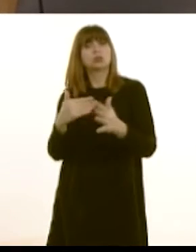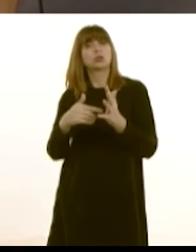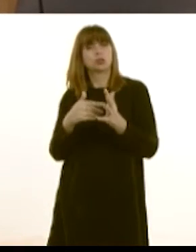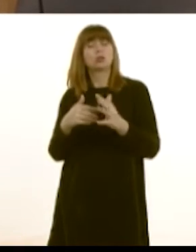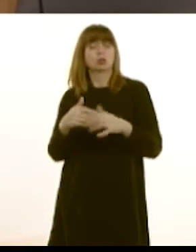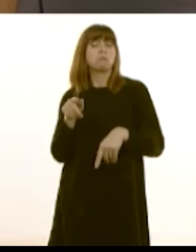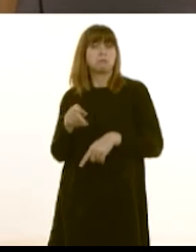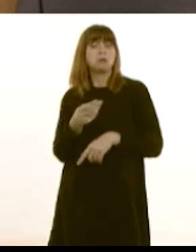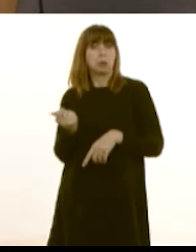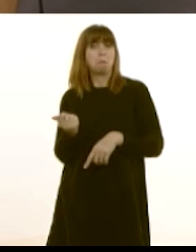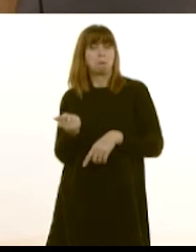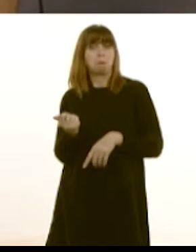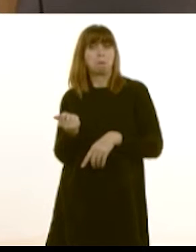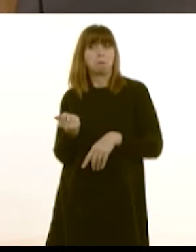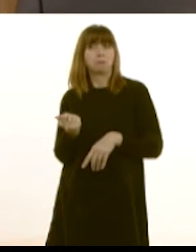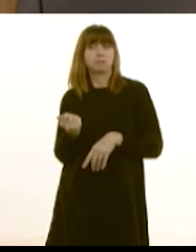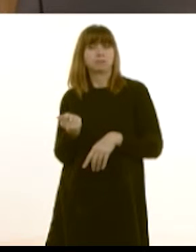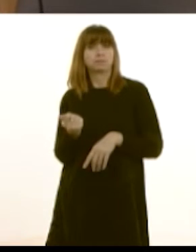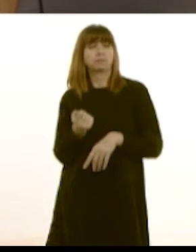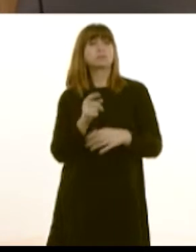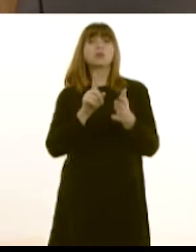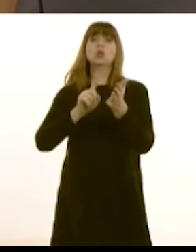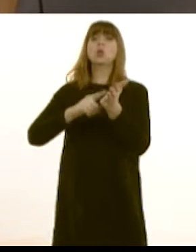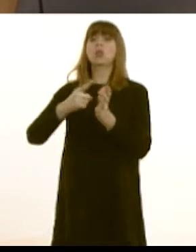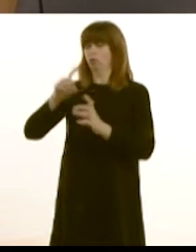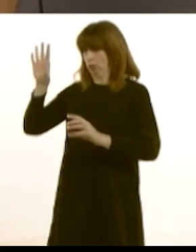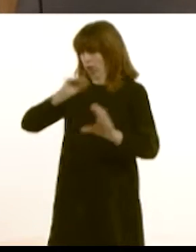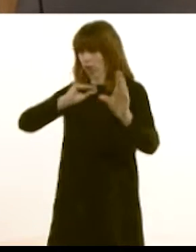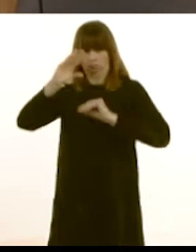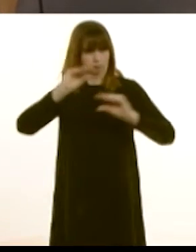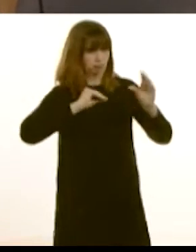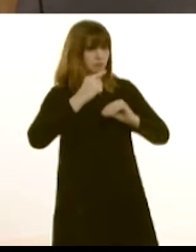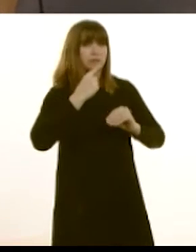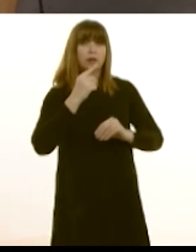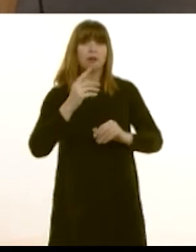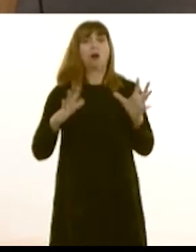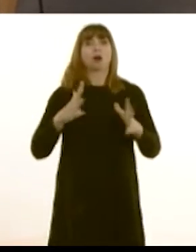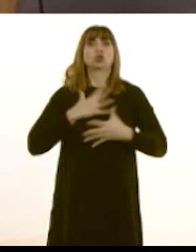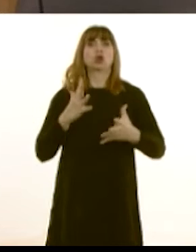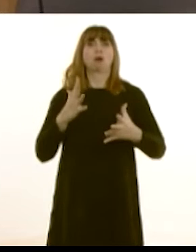What I am informed by local authorities is that the weather was not predicted by the Met Office yesterday.